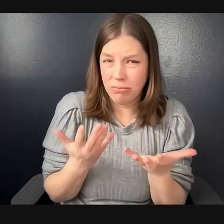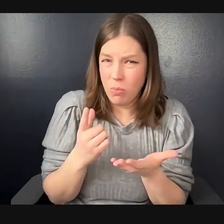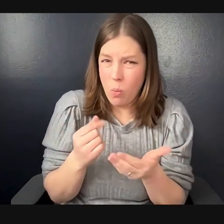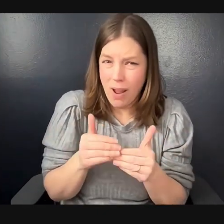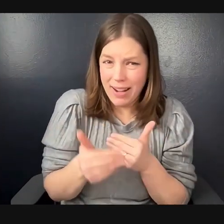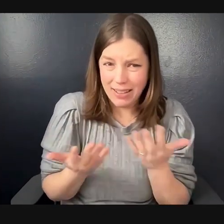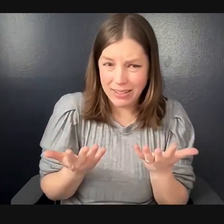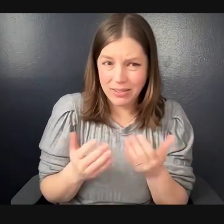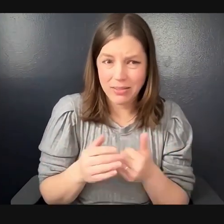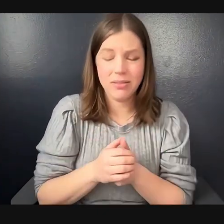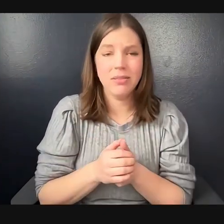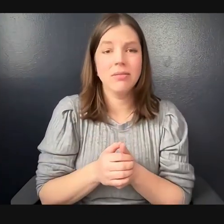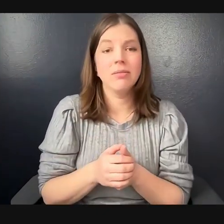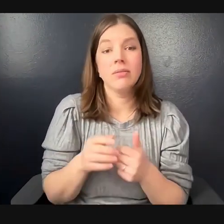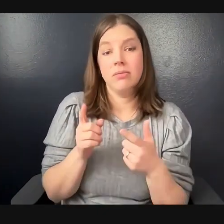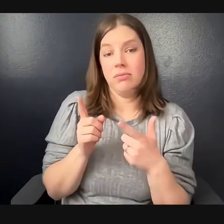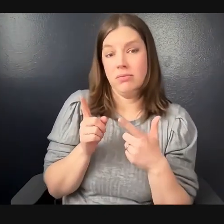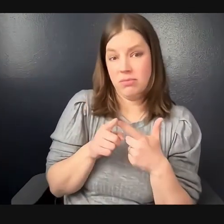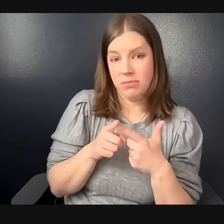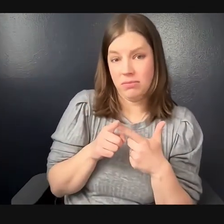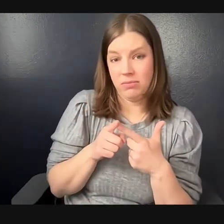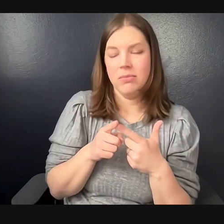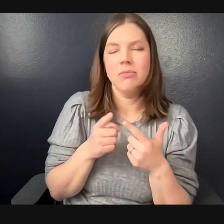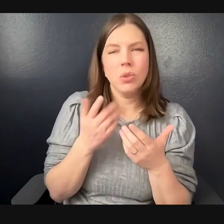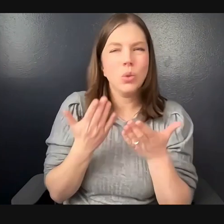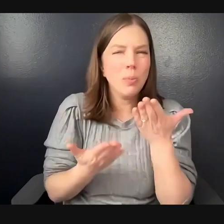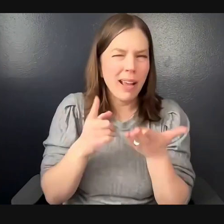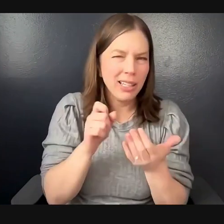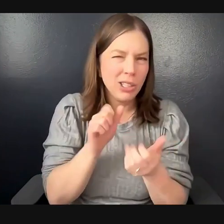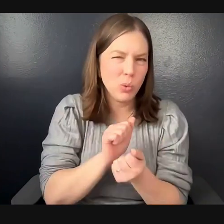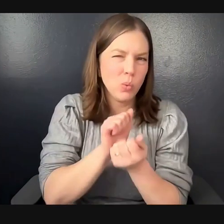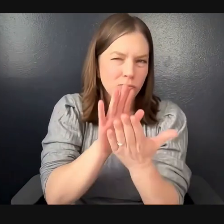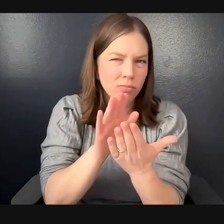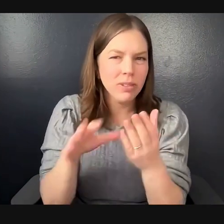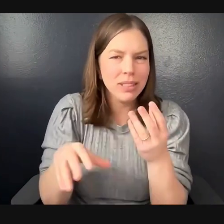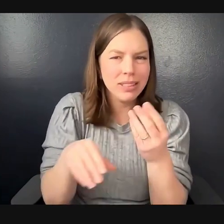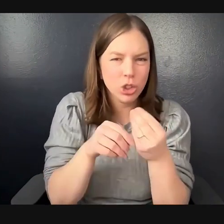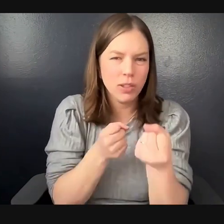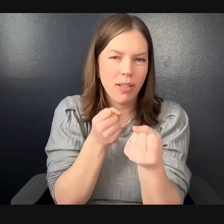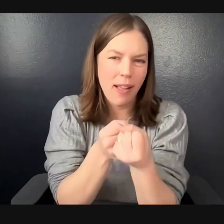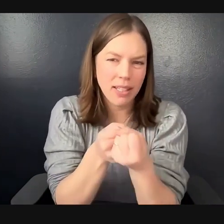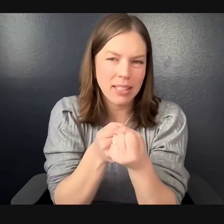In that case, what should you do next? There are two different approaches